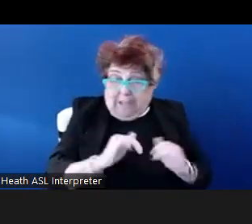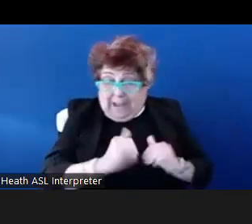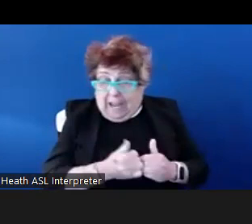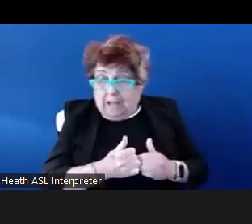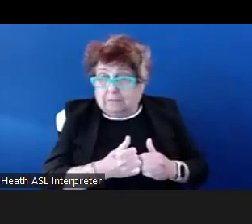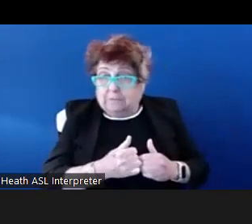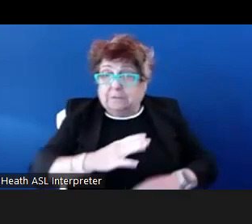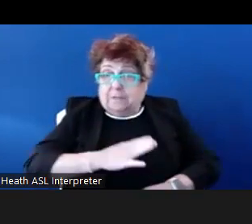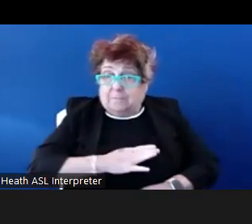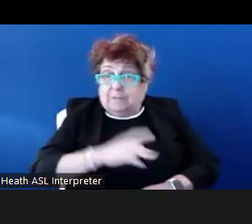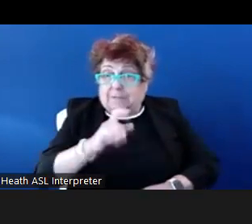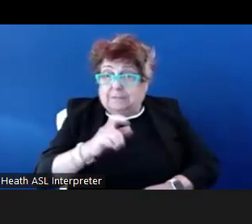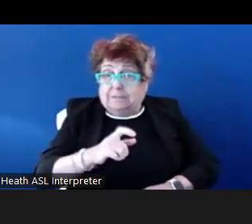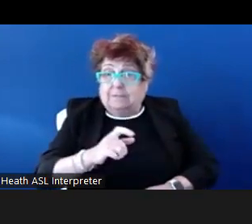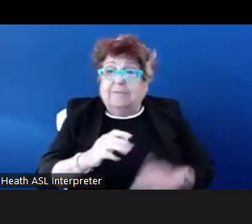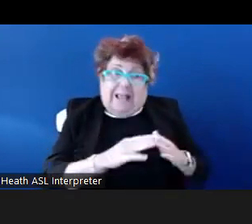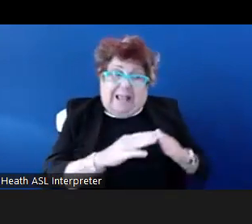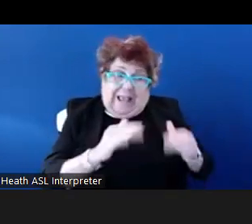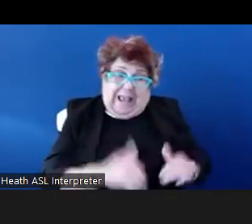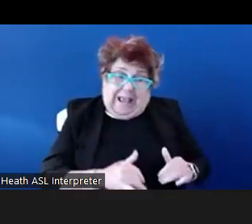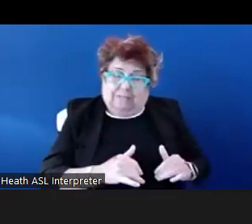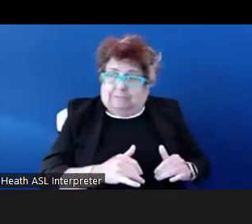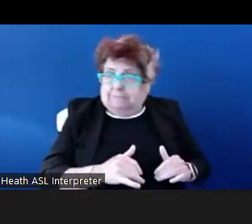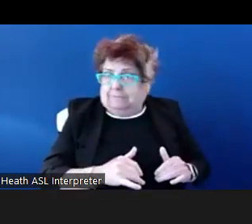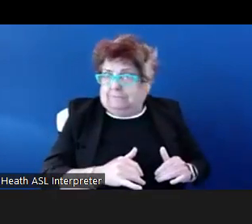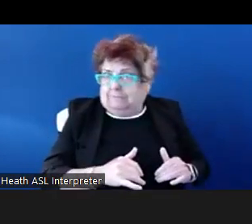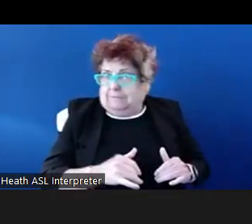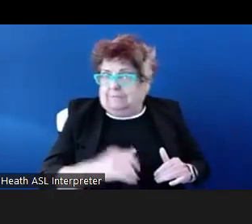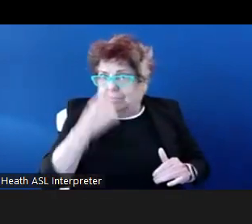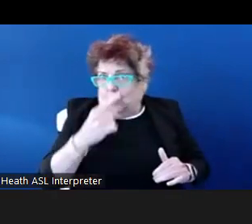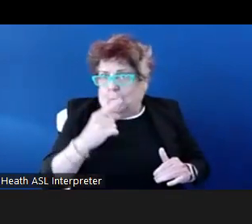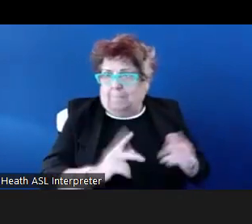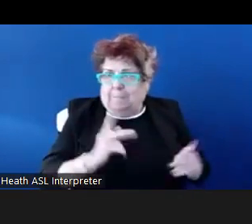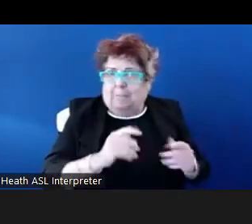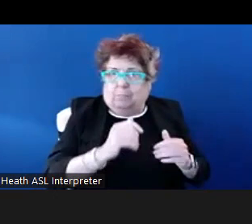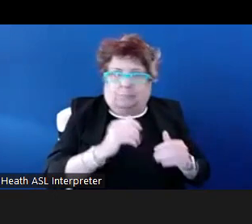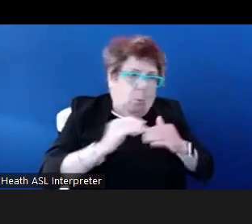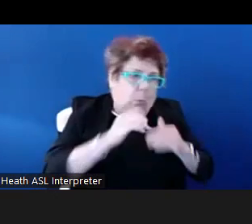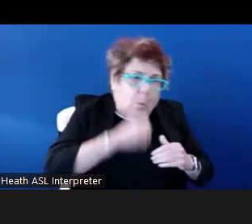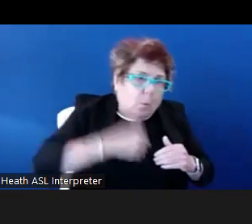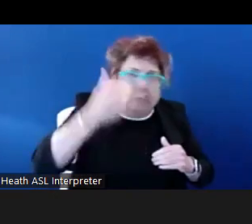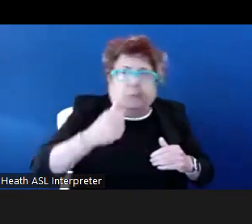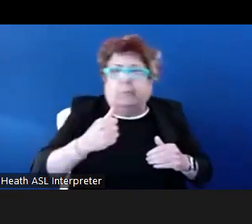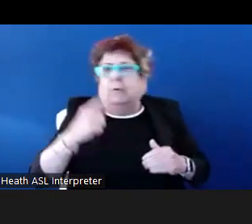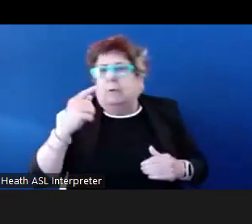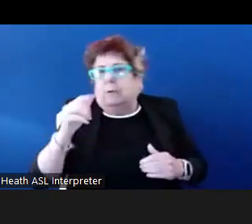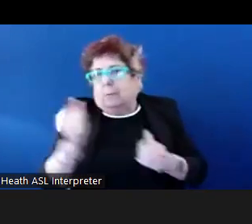You know, for many, many years, HUD's budget has been underfunded, flat funded, or had our